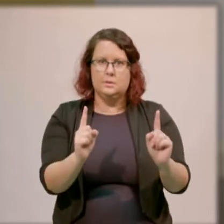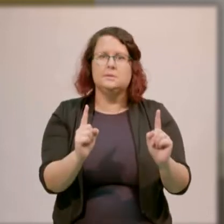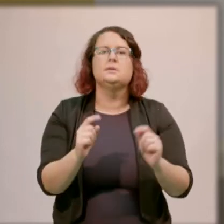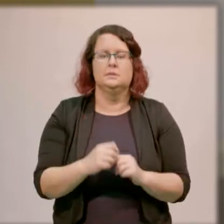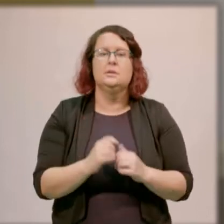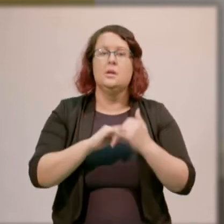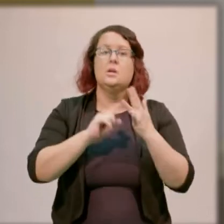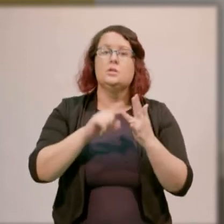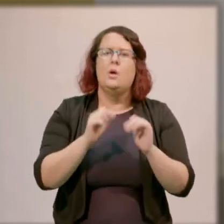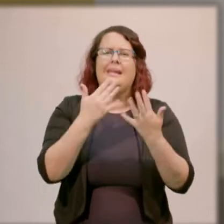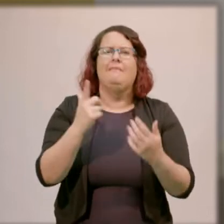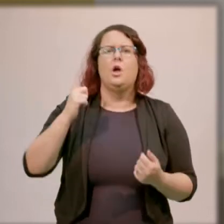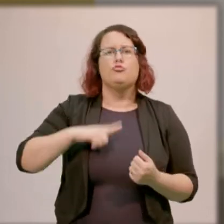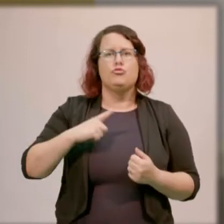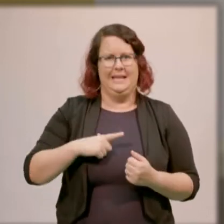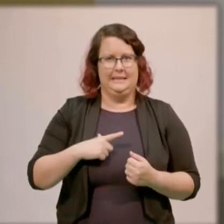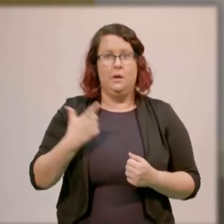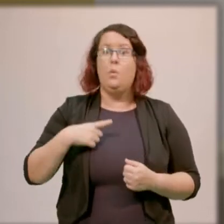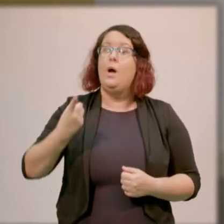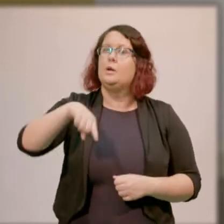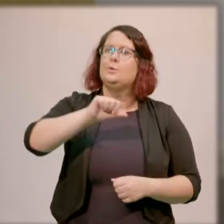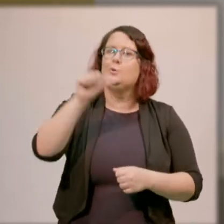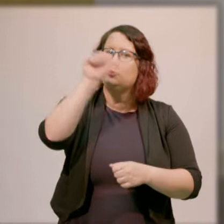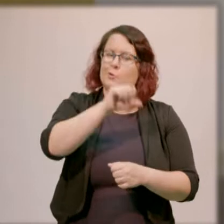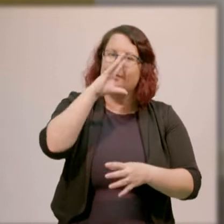and they can give reasons why a point of view should be believed.